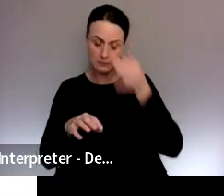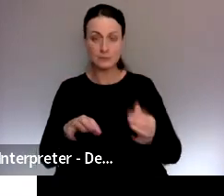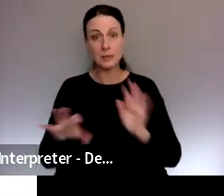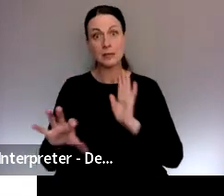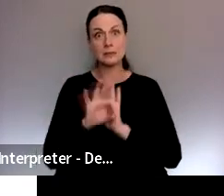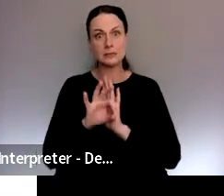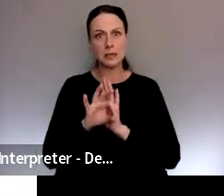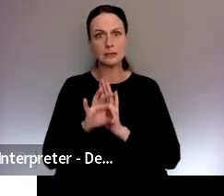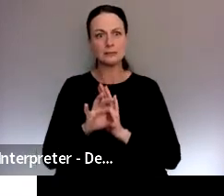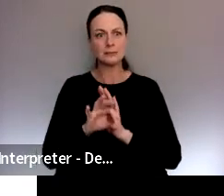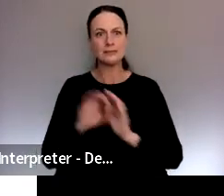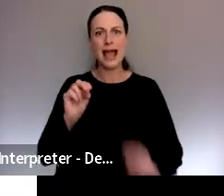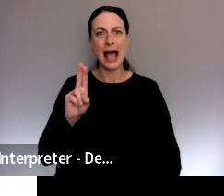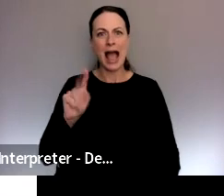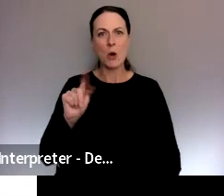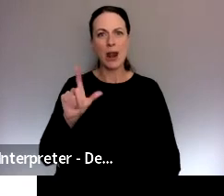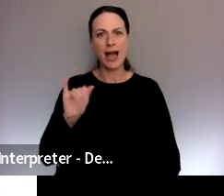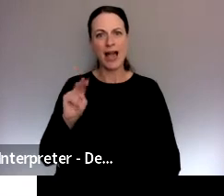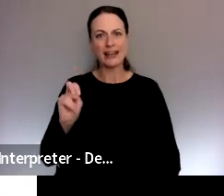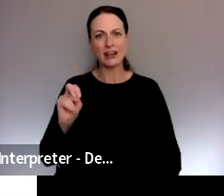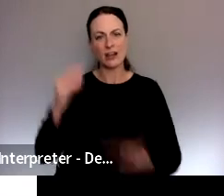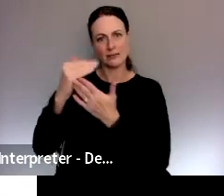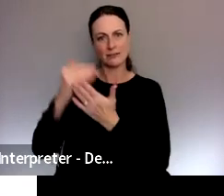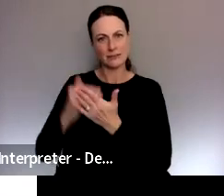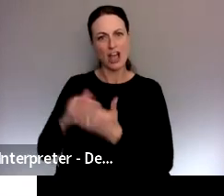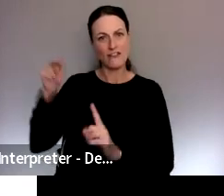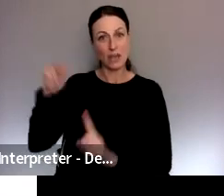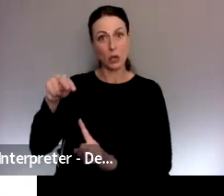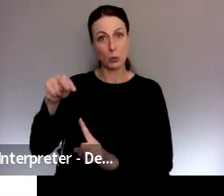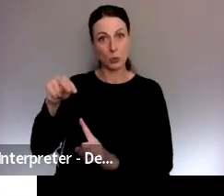and select Outline view, it will show you